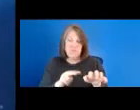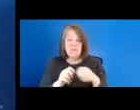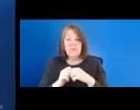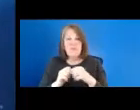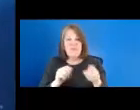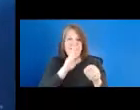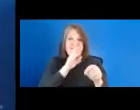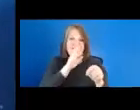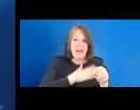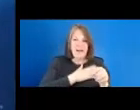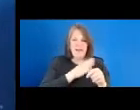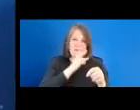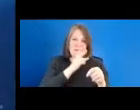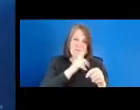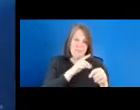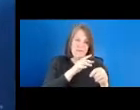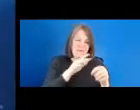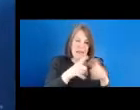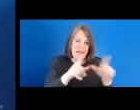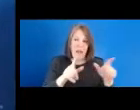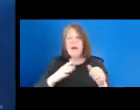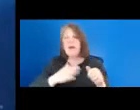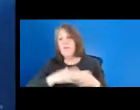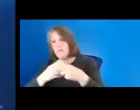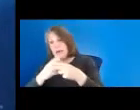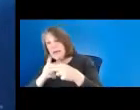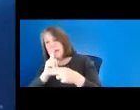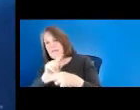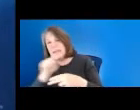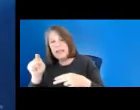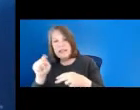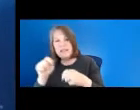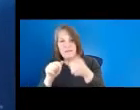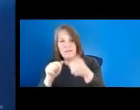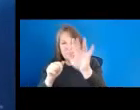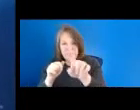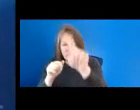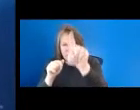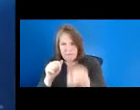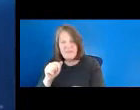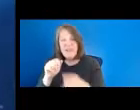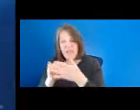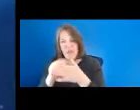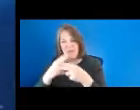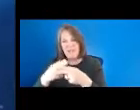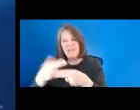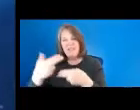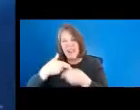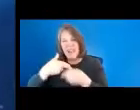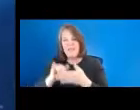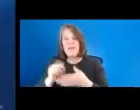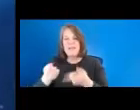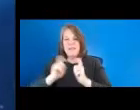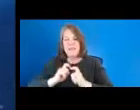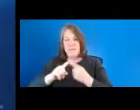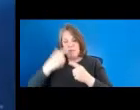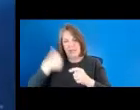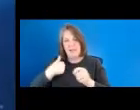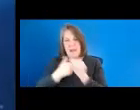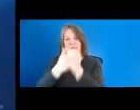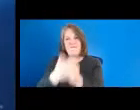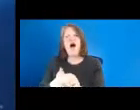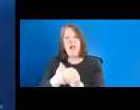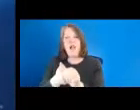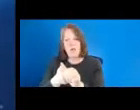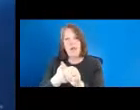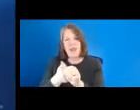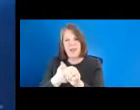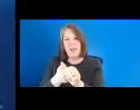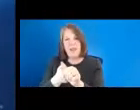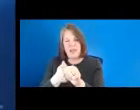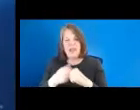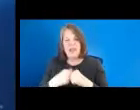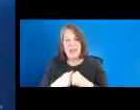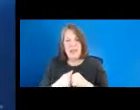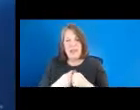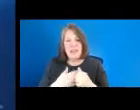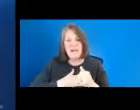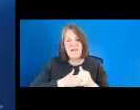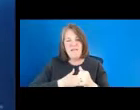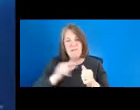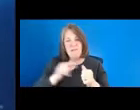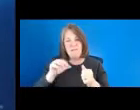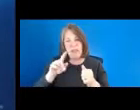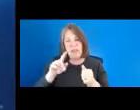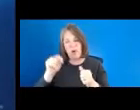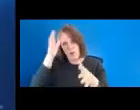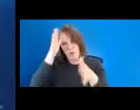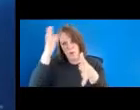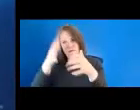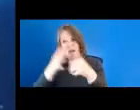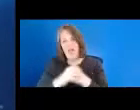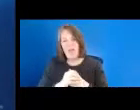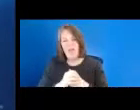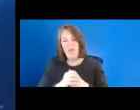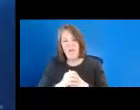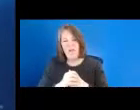16:35:27 A name that was given to me because I was following footsteps of my great-grandfather.